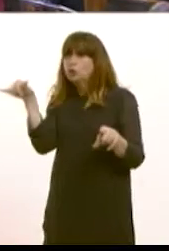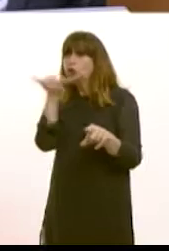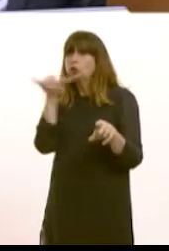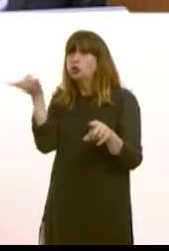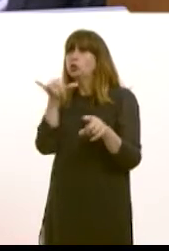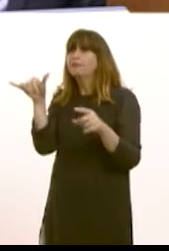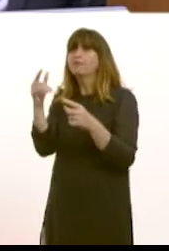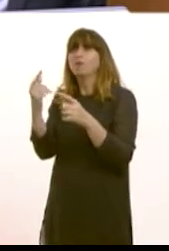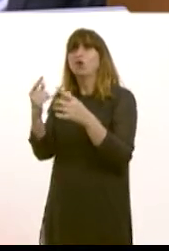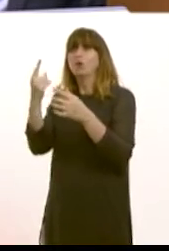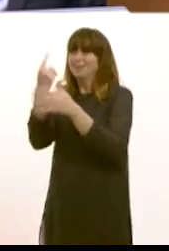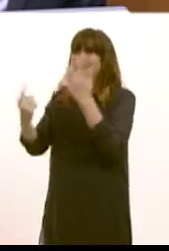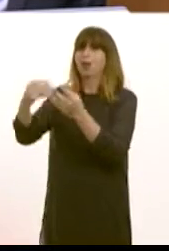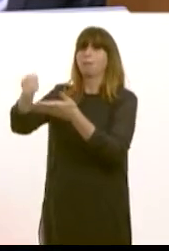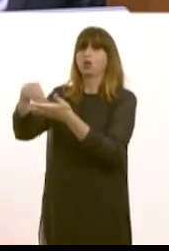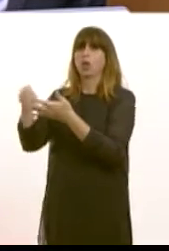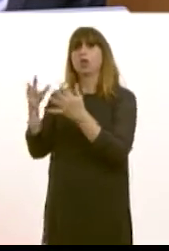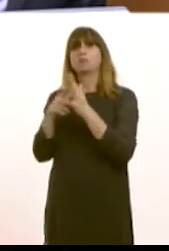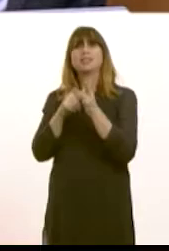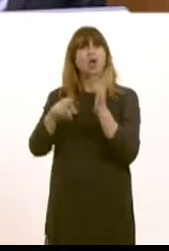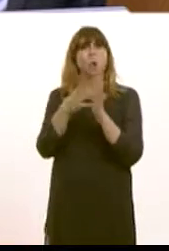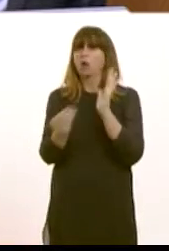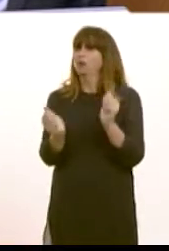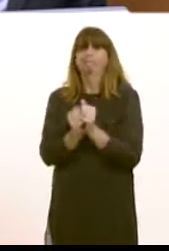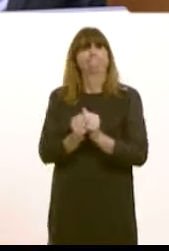The World Trade Organization model doesnít work, to my mind, as far as Wales is concerned.